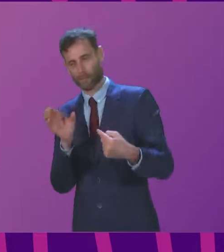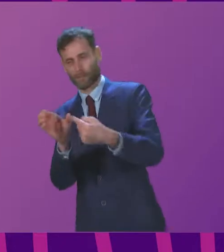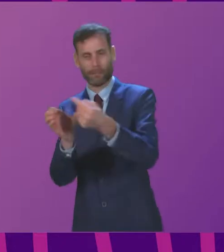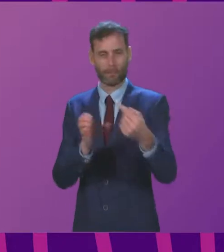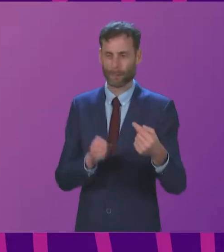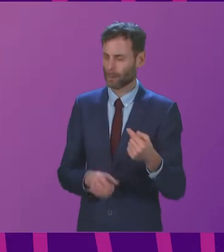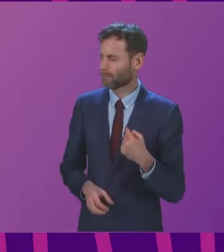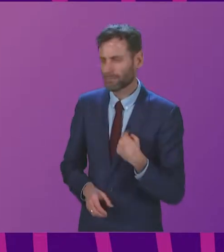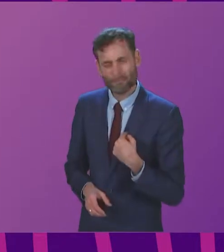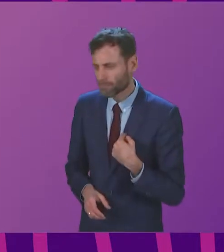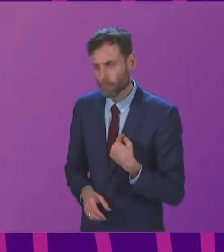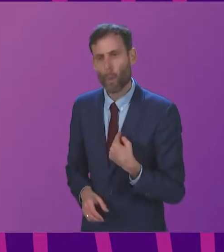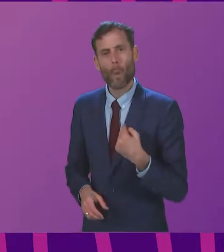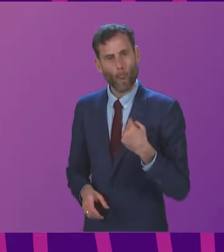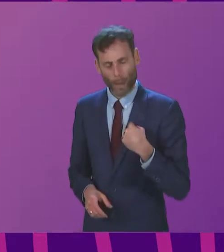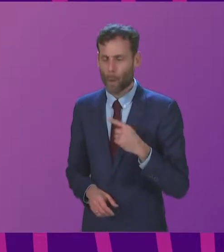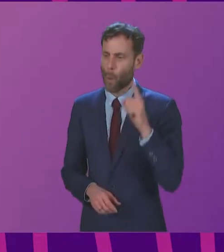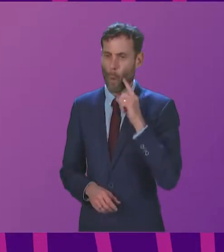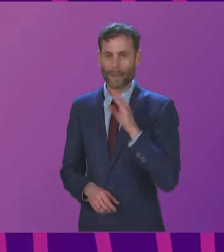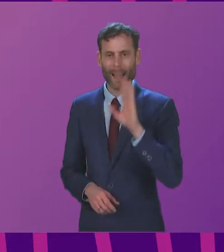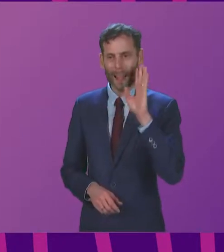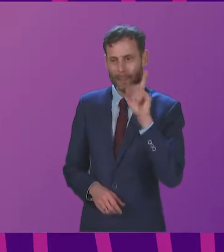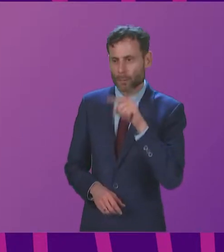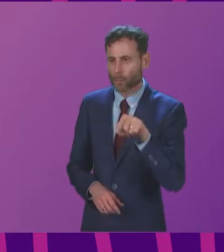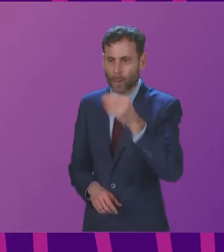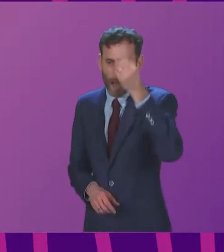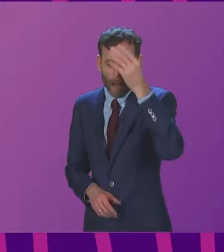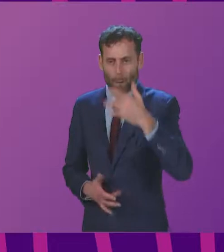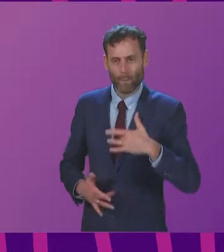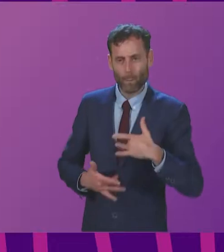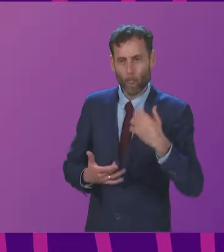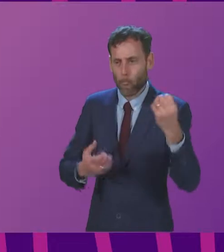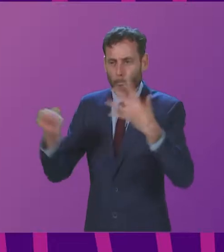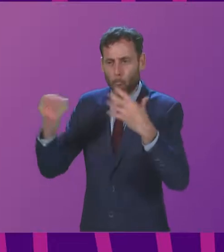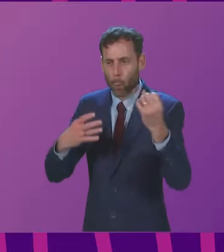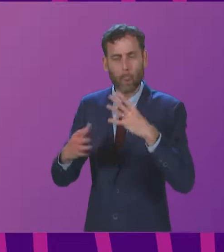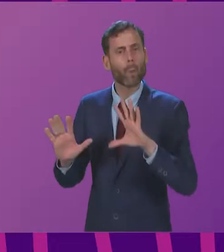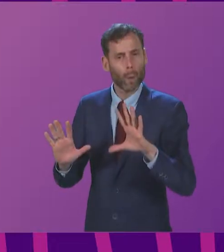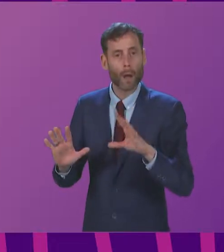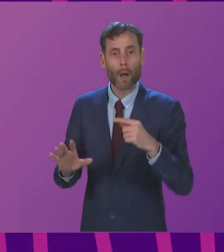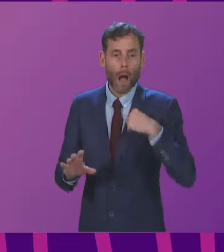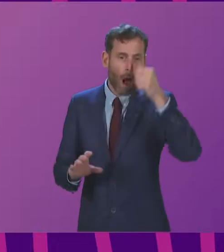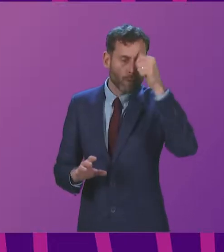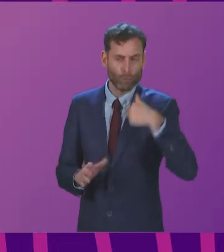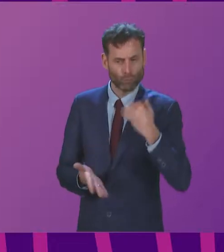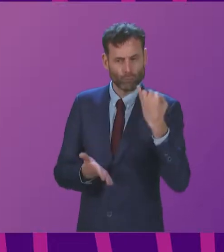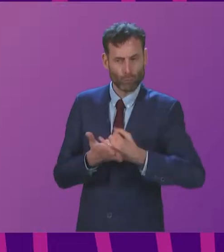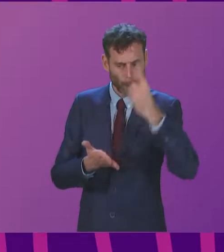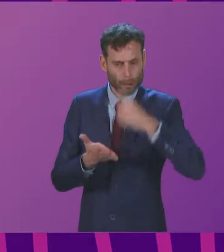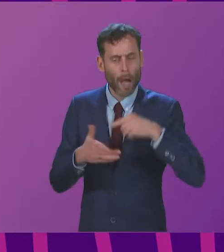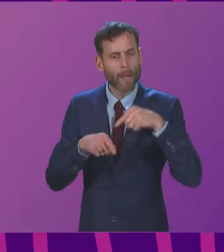trying to take the best, most balanced and most proportionate judgments as we go. We are not always getting it right. I have said all along that, in such a complex and unprecedented